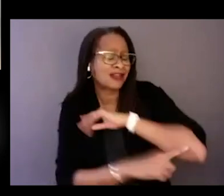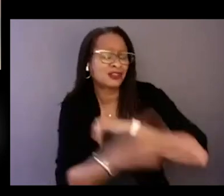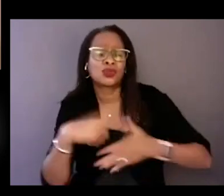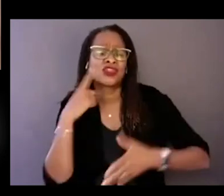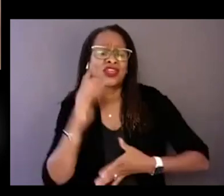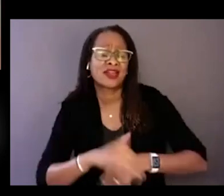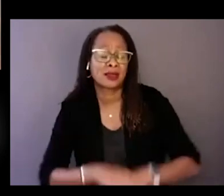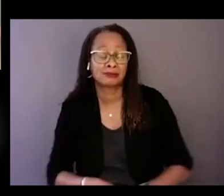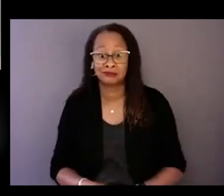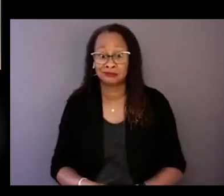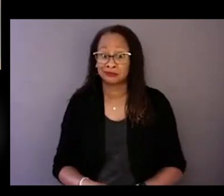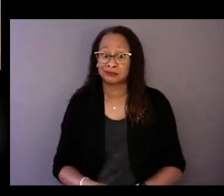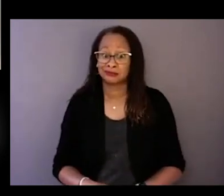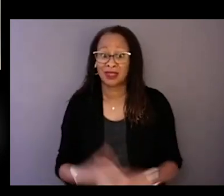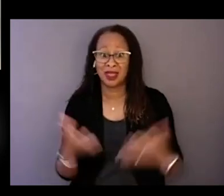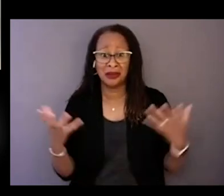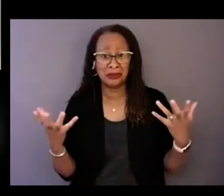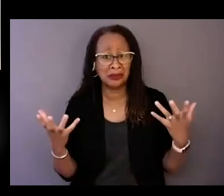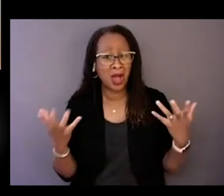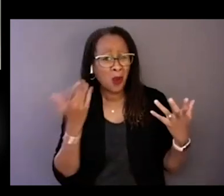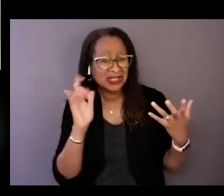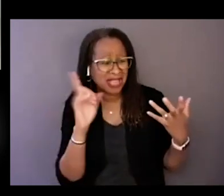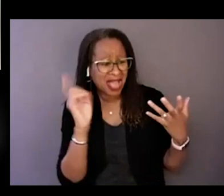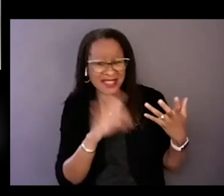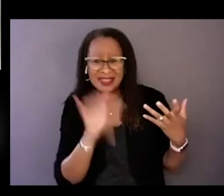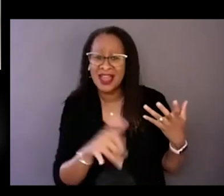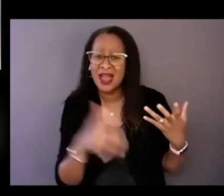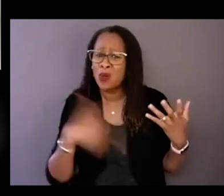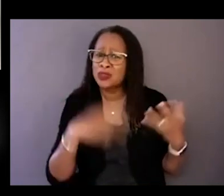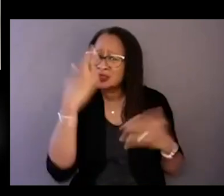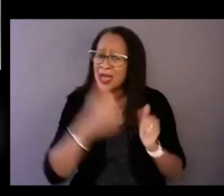It's like why is he asking her that? what is the purpose of this?